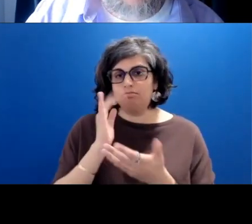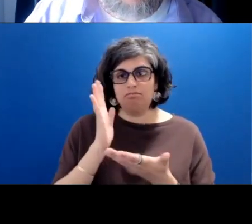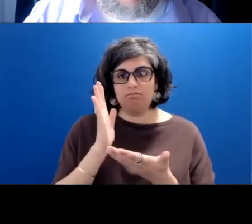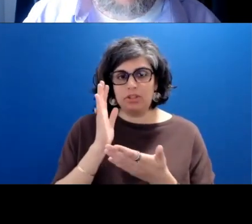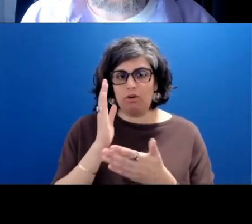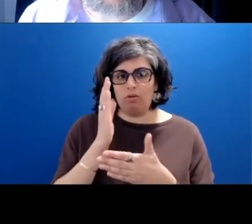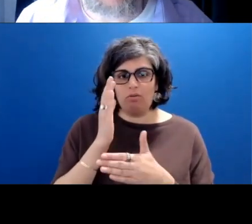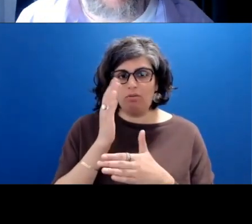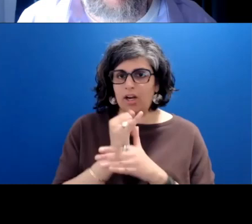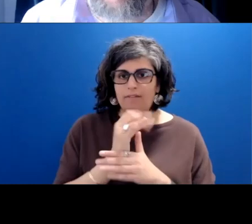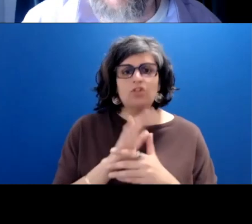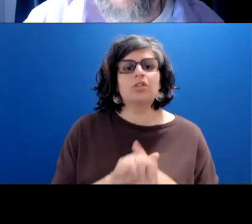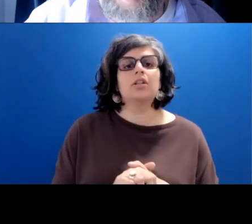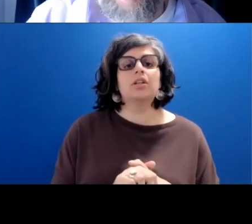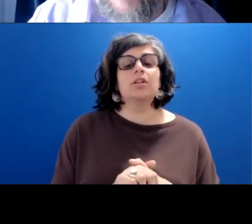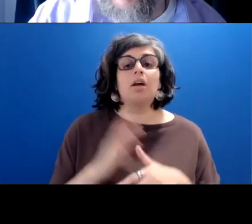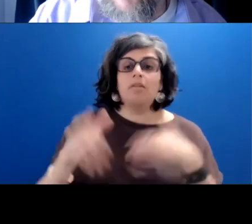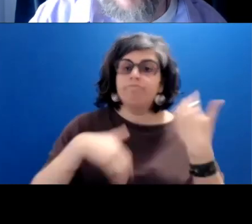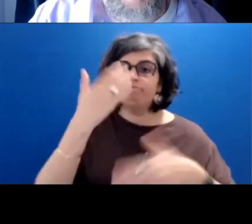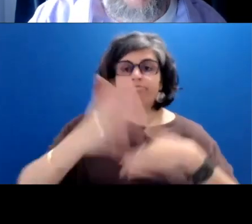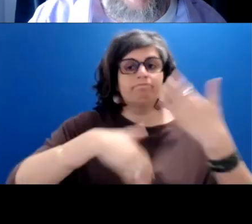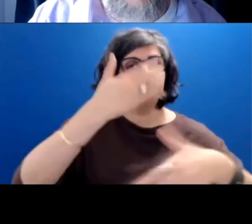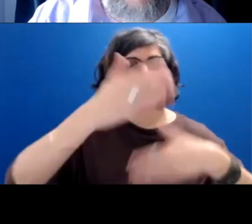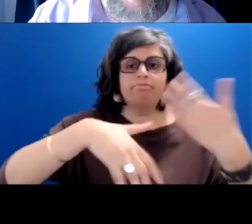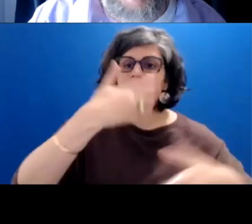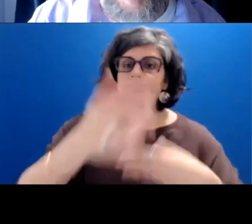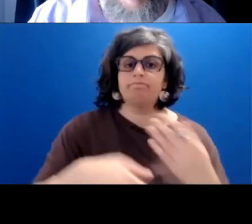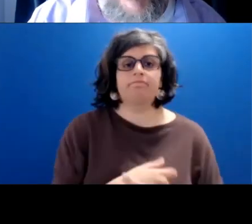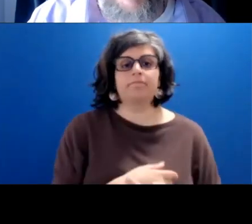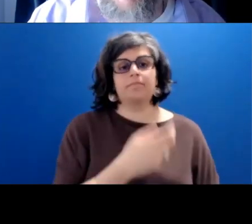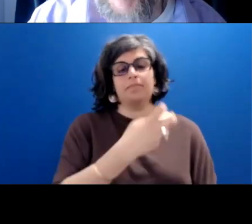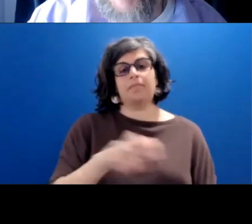So as time has gone on, we've shifted more to an informed consent model.